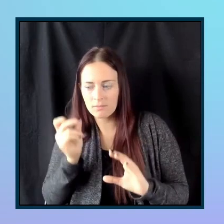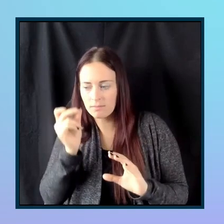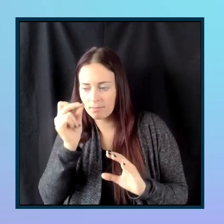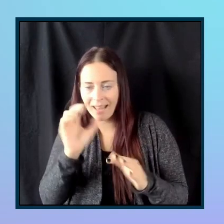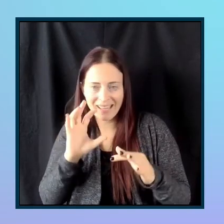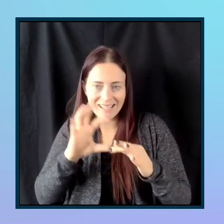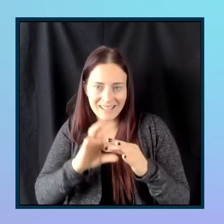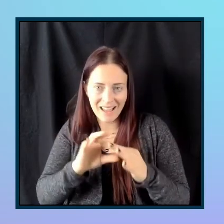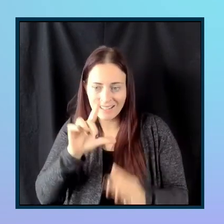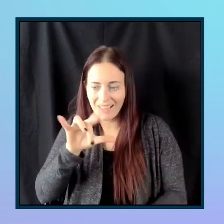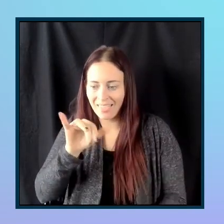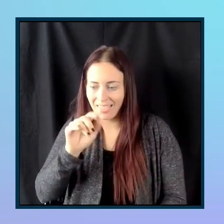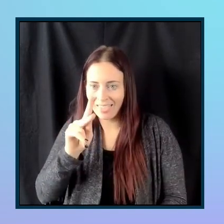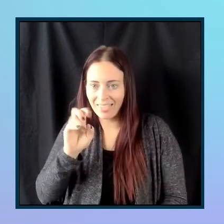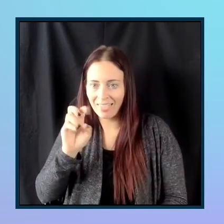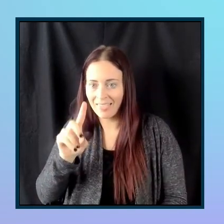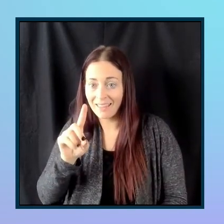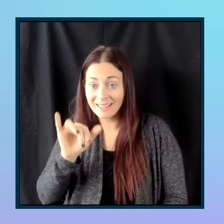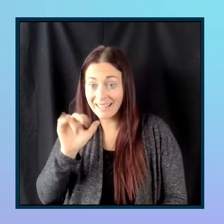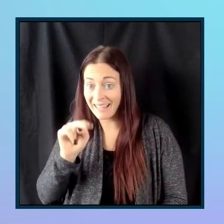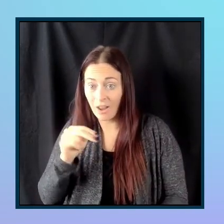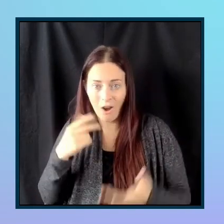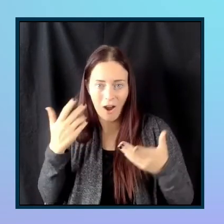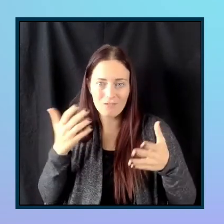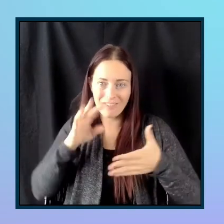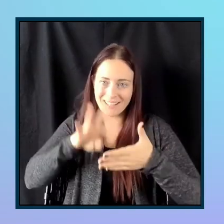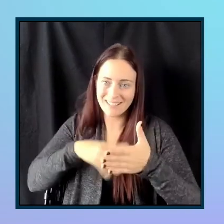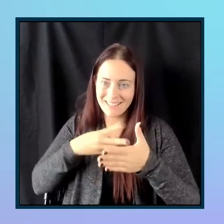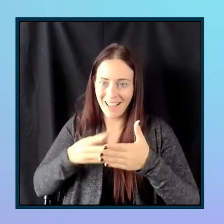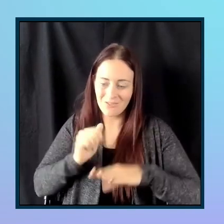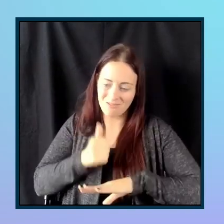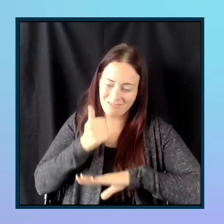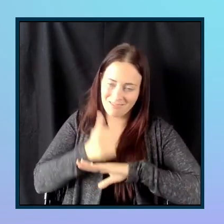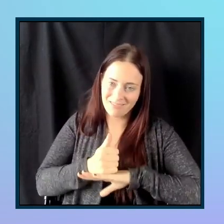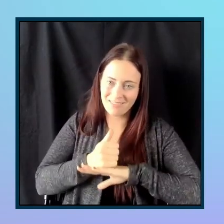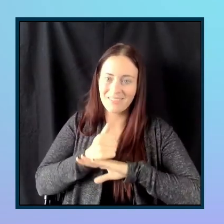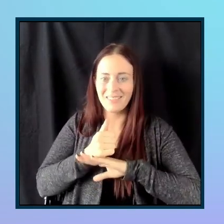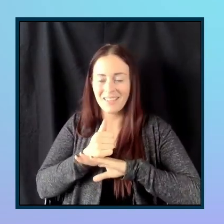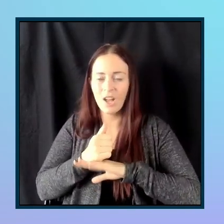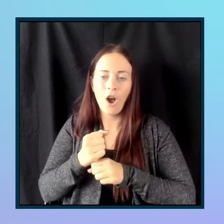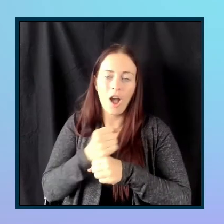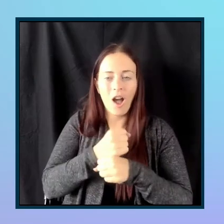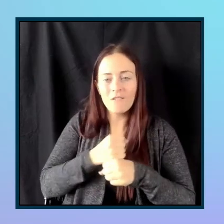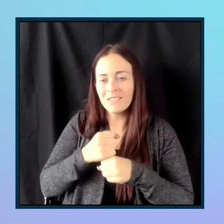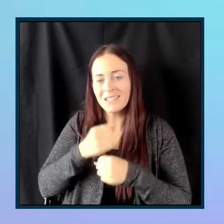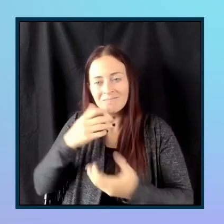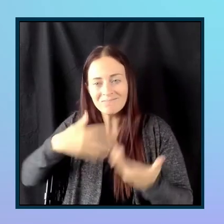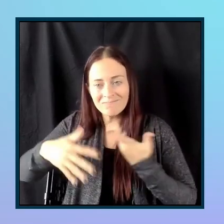and we are already have some coffee meets set up. They're virtual, of course. But these are people who don't know me,